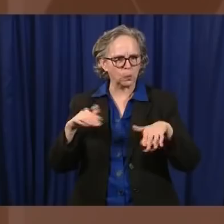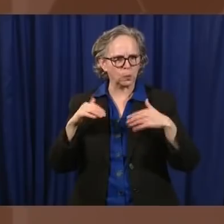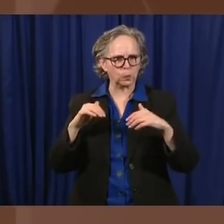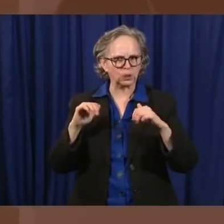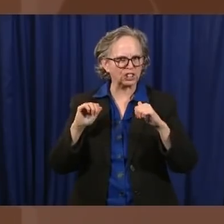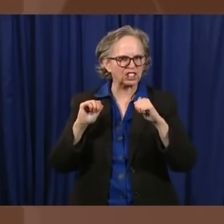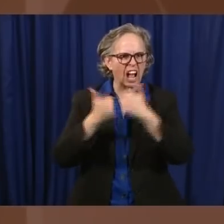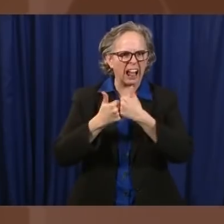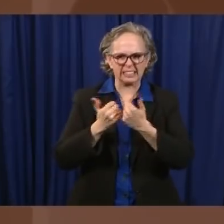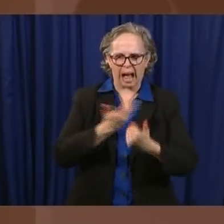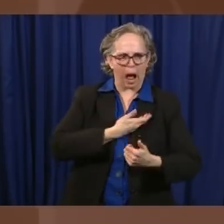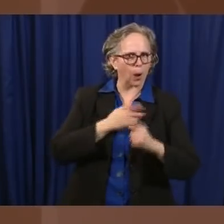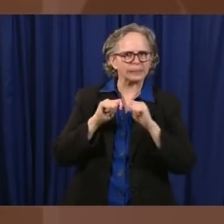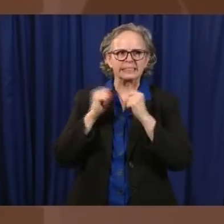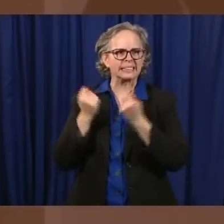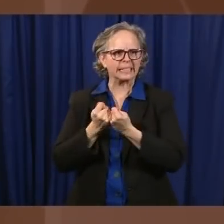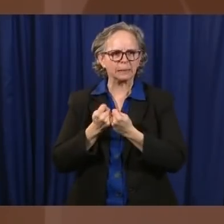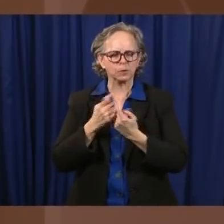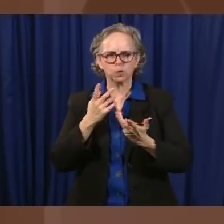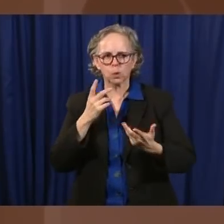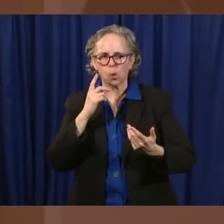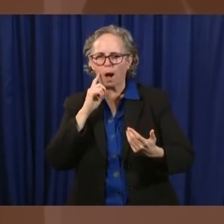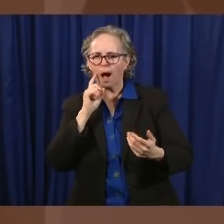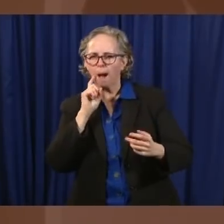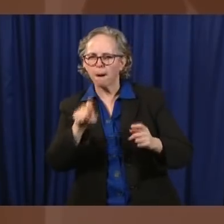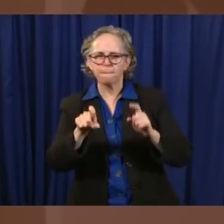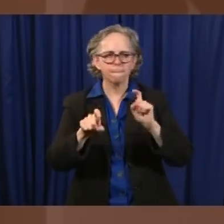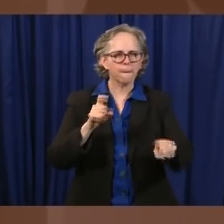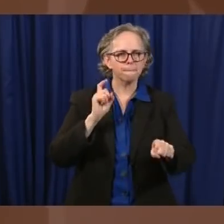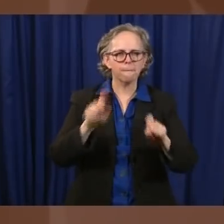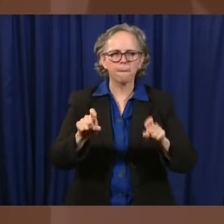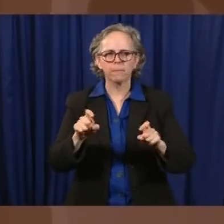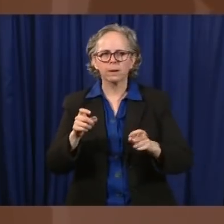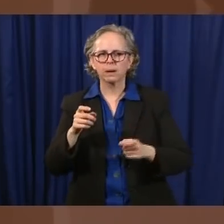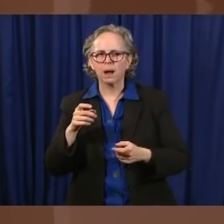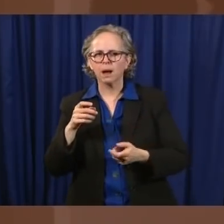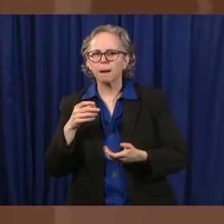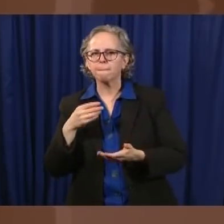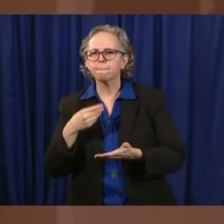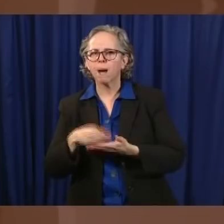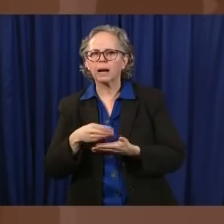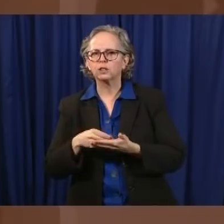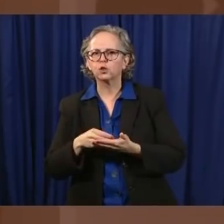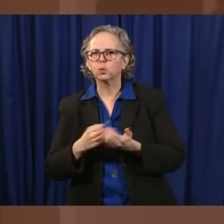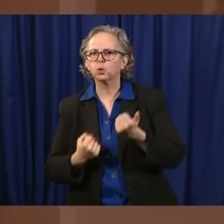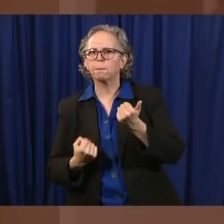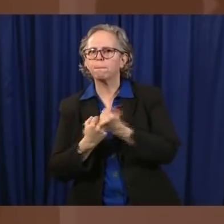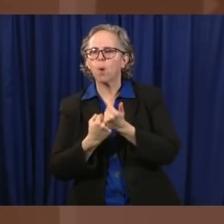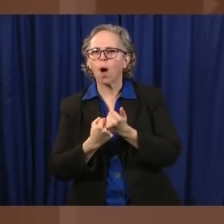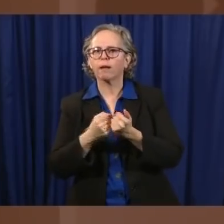GOVERNOR.>> THANK YOU VERY MUCH GOVERNOR, GOVERNOR DeWINE CHALLENGED THE TEAM IN THE PAST